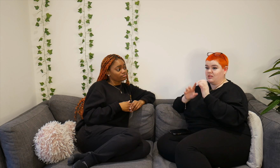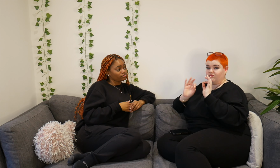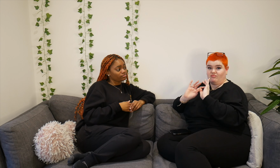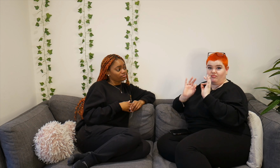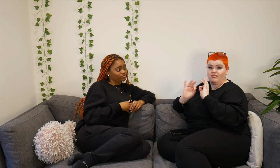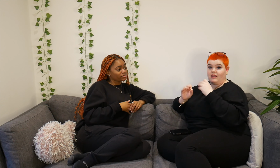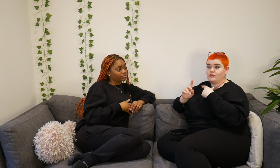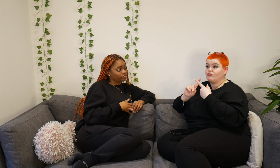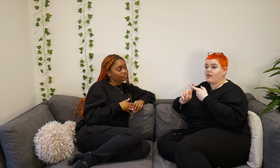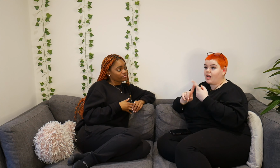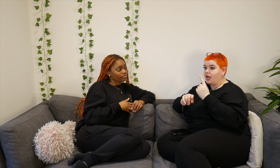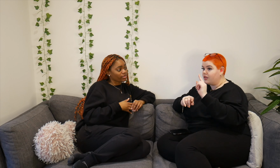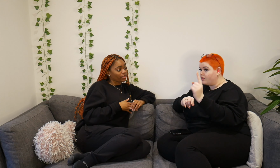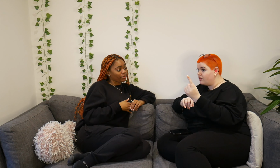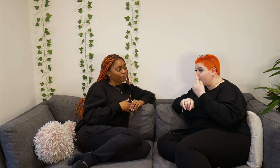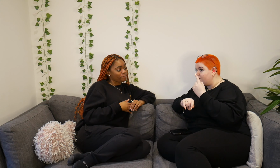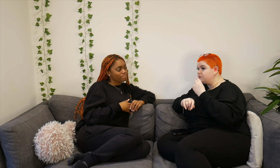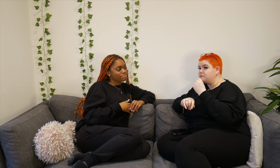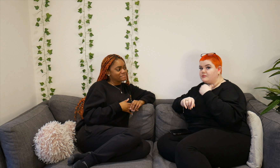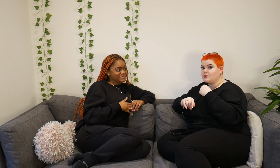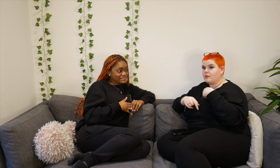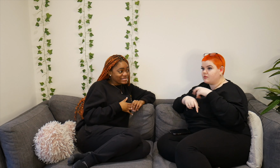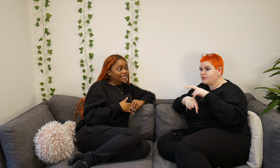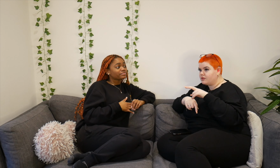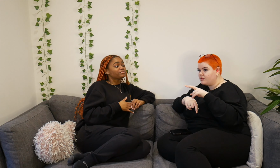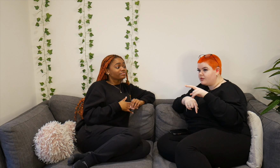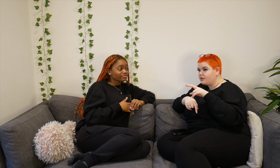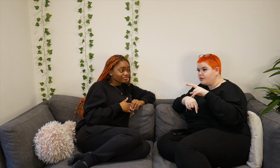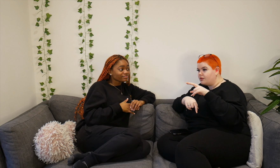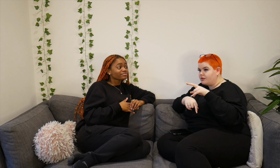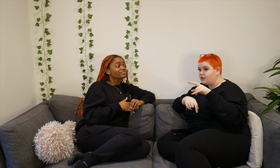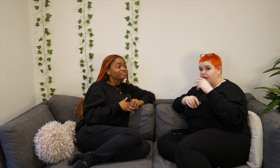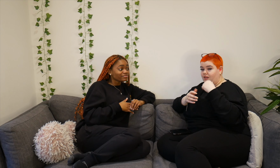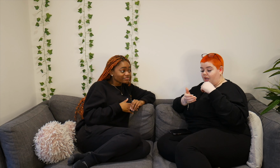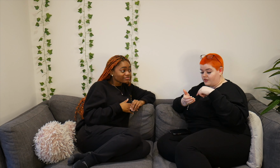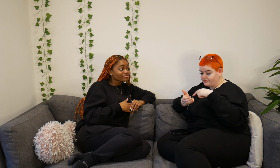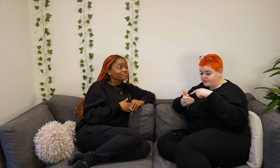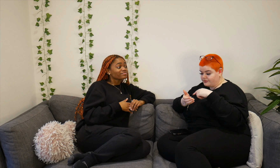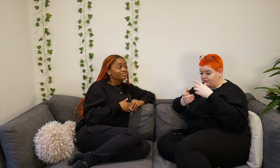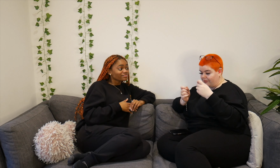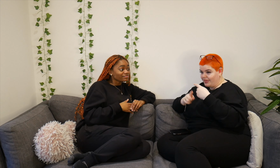my GP doesn't have any of that. I just have to rely on waiting and looking out to lipread so,